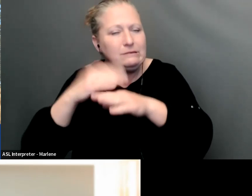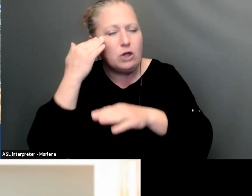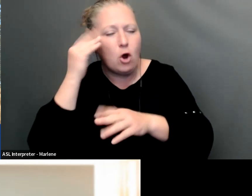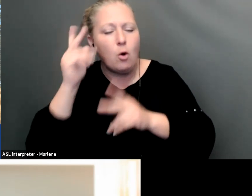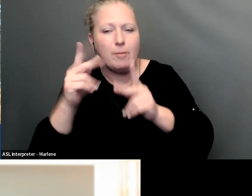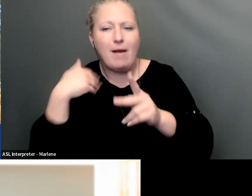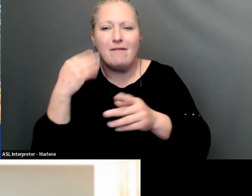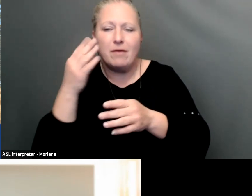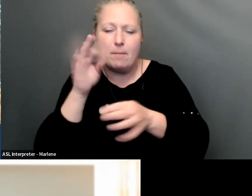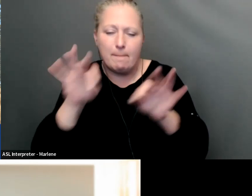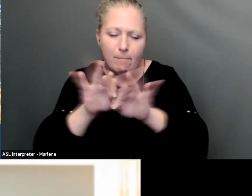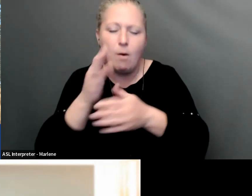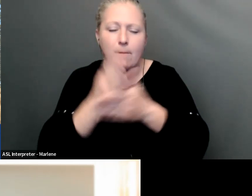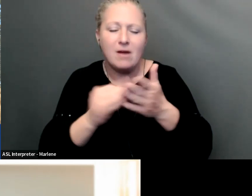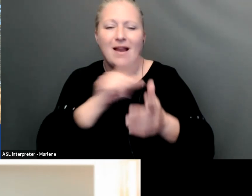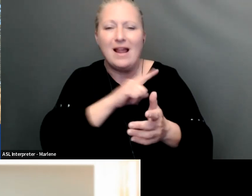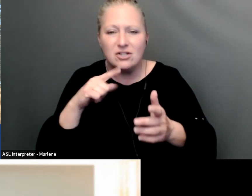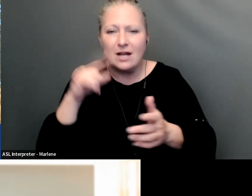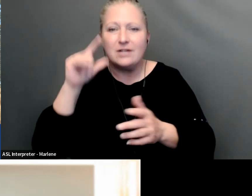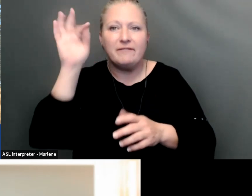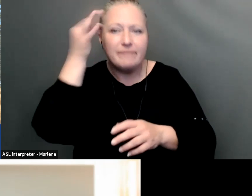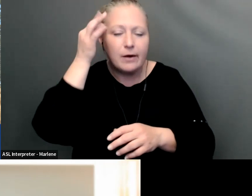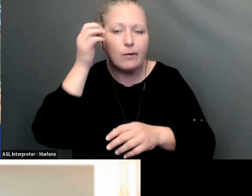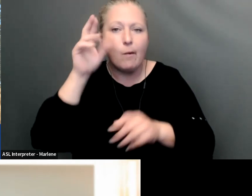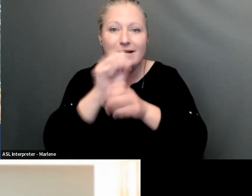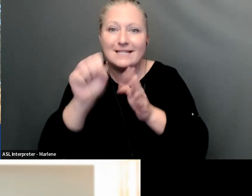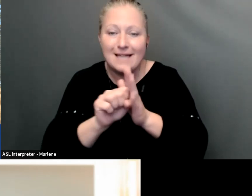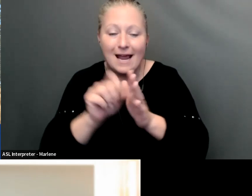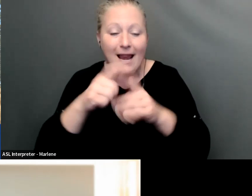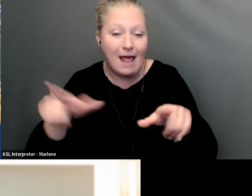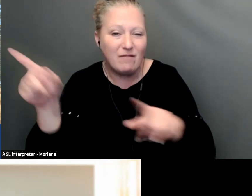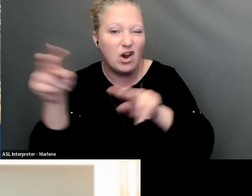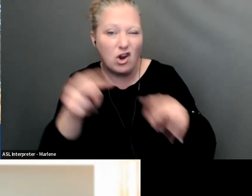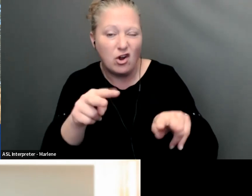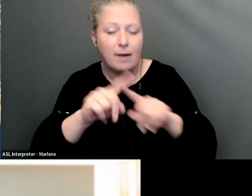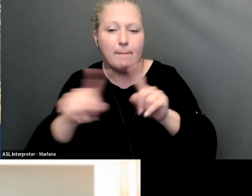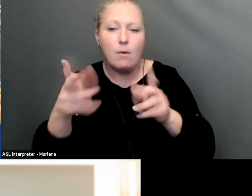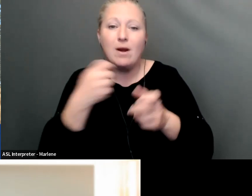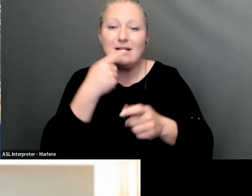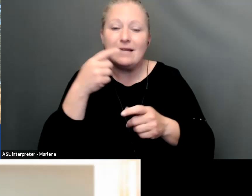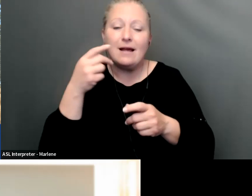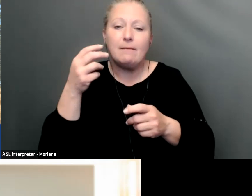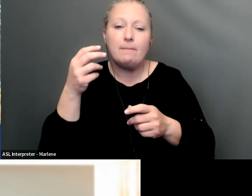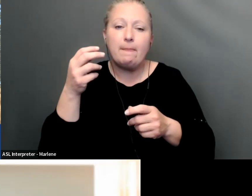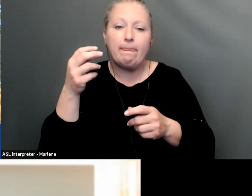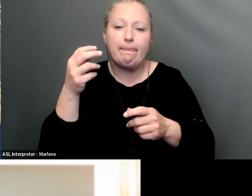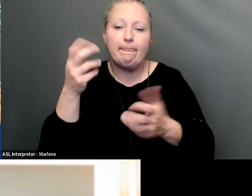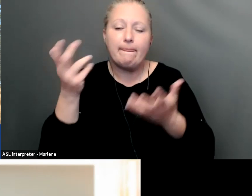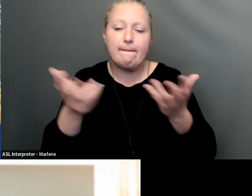legislation at the Federal or at the State level that they're looking at. Want to say this is not